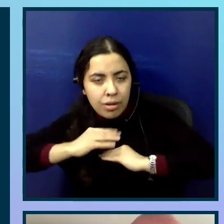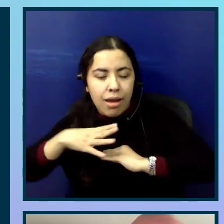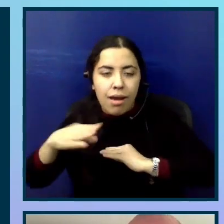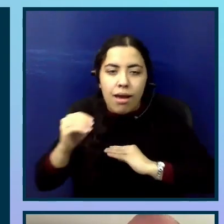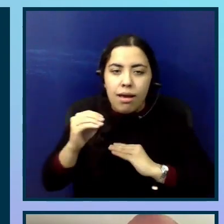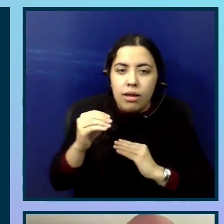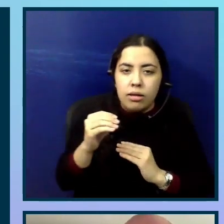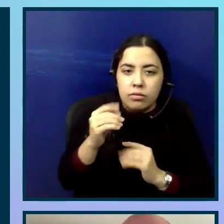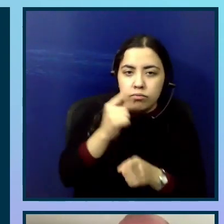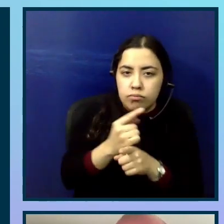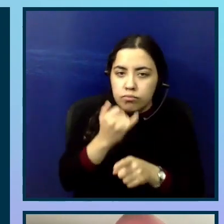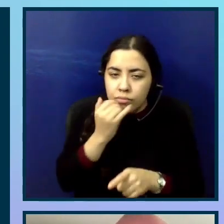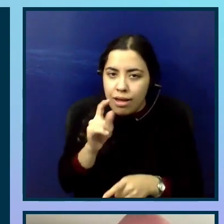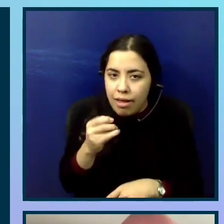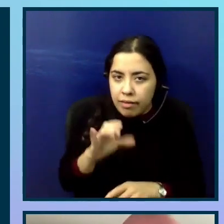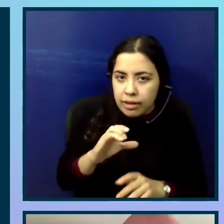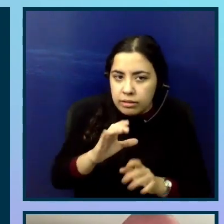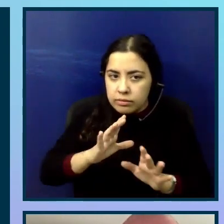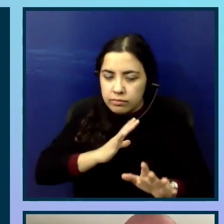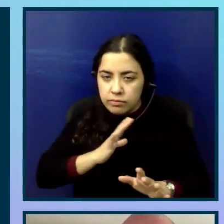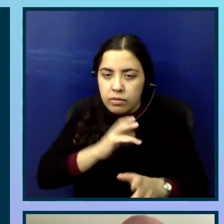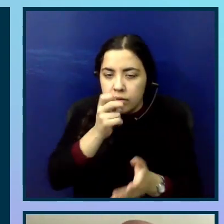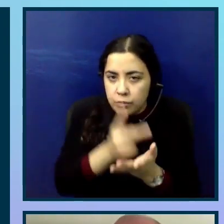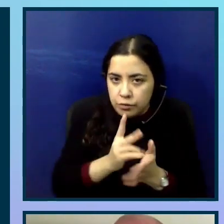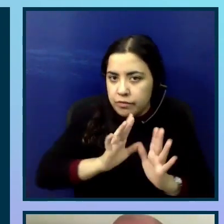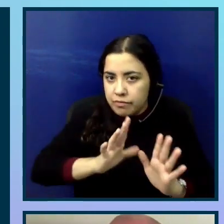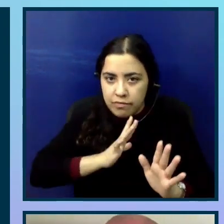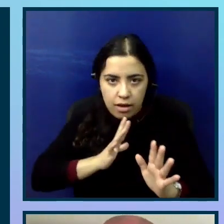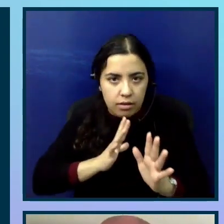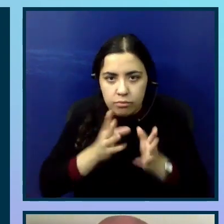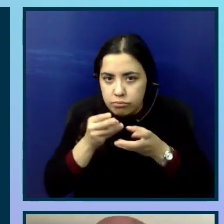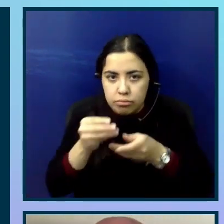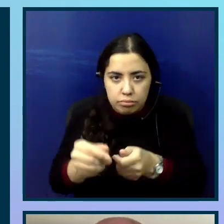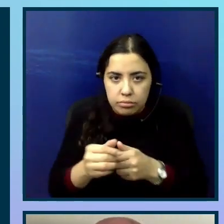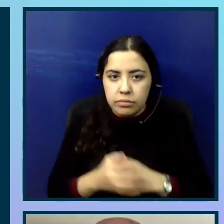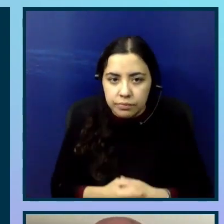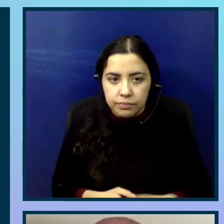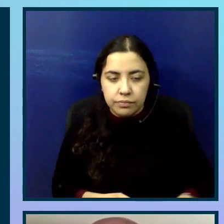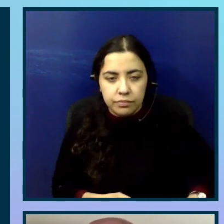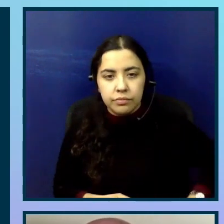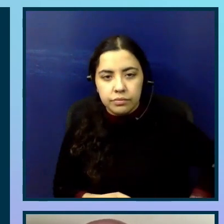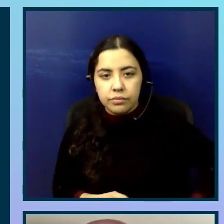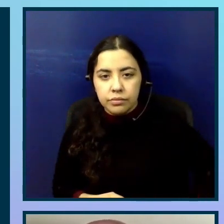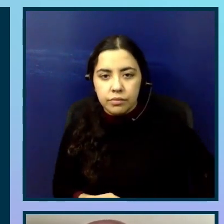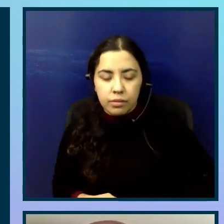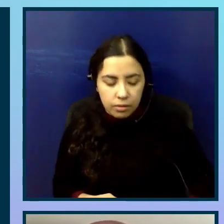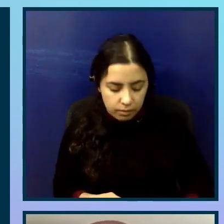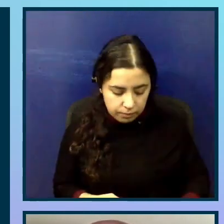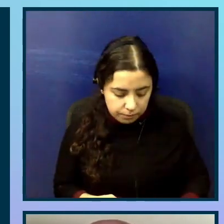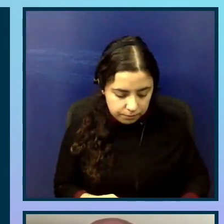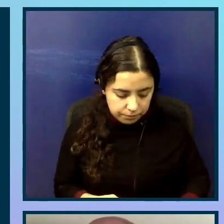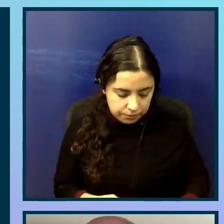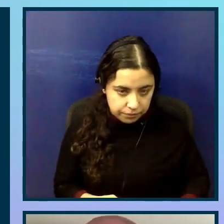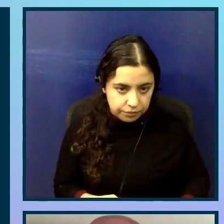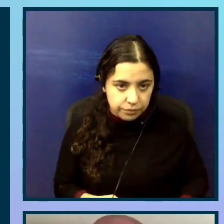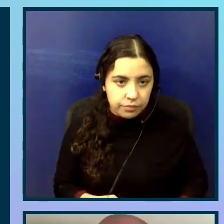So gathering all of this data and thinking about, you know, sort of everything from segmentation,